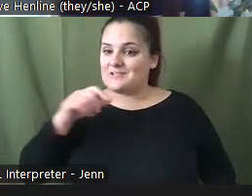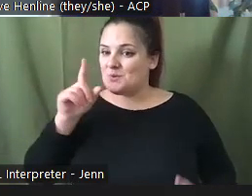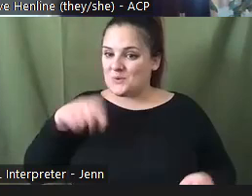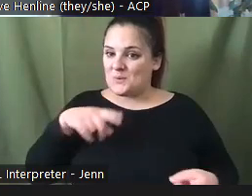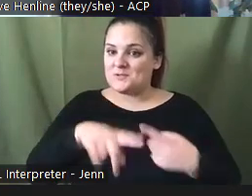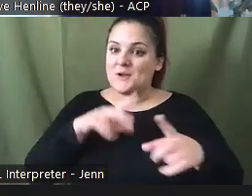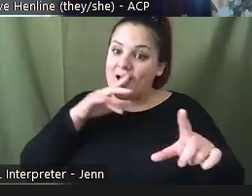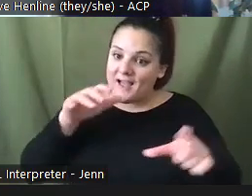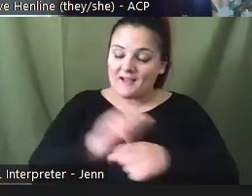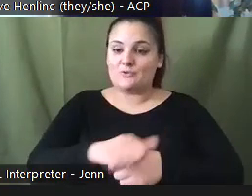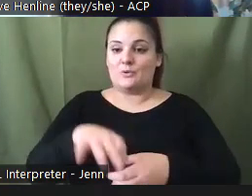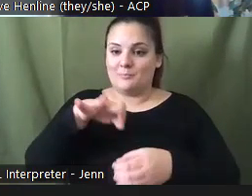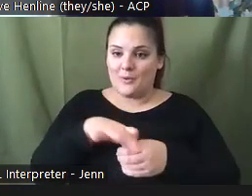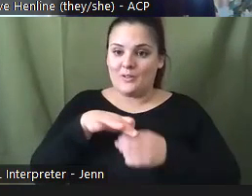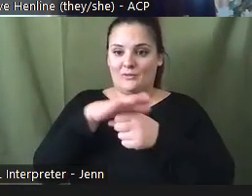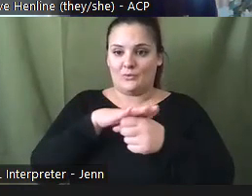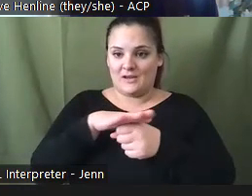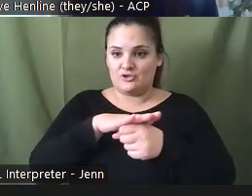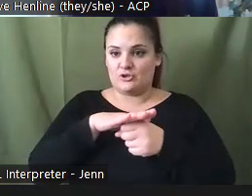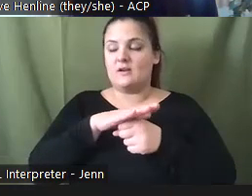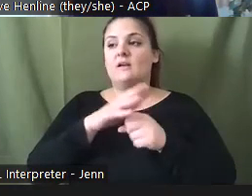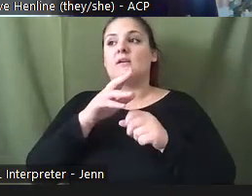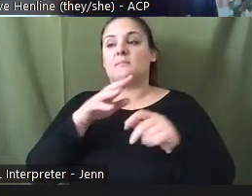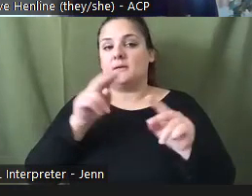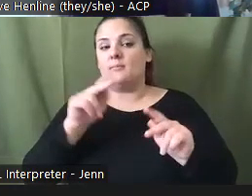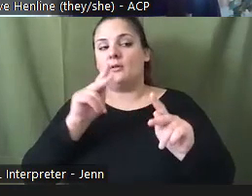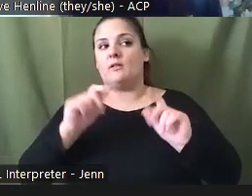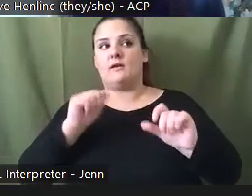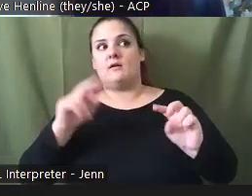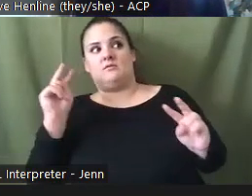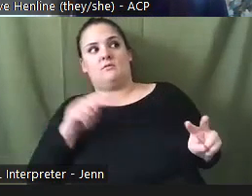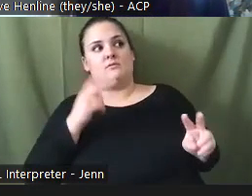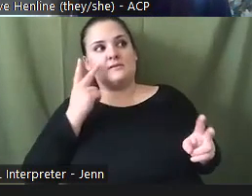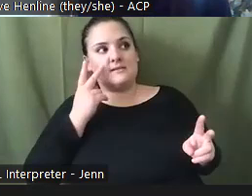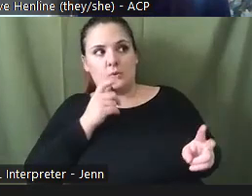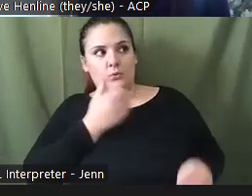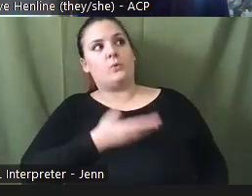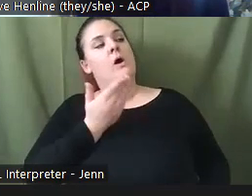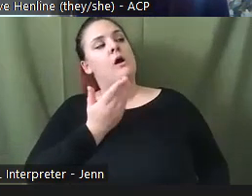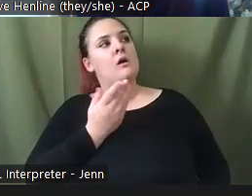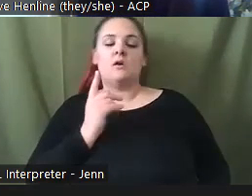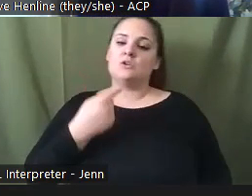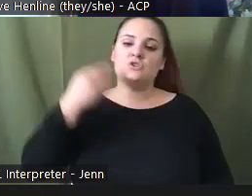location slightly more known. We just encourage that people are mindful of that potential risk.